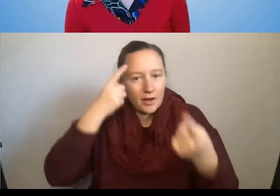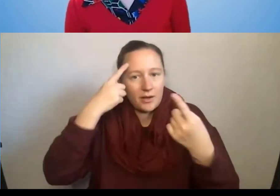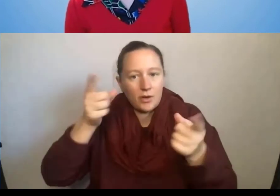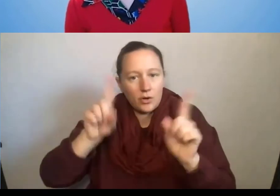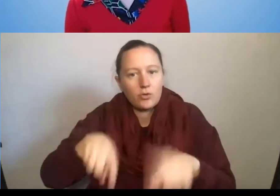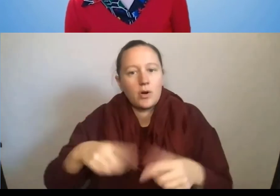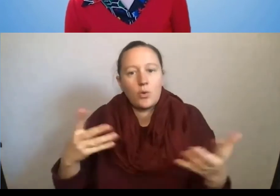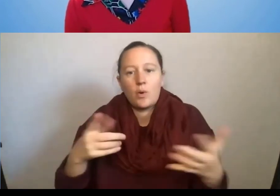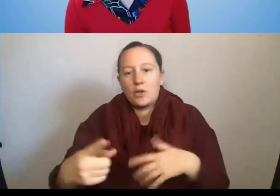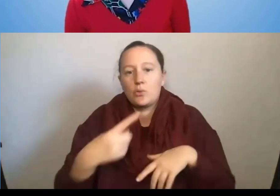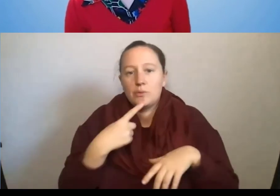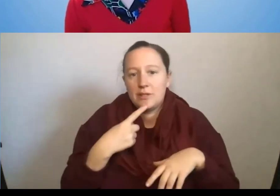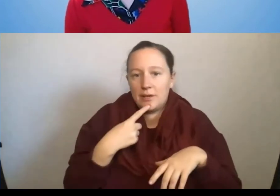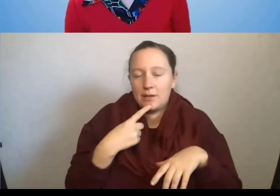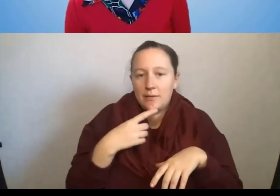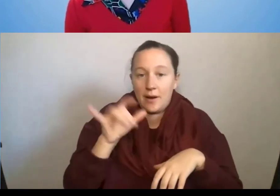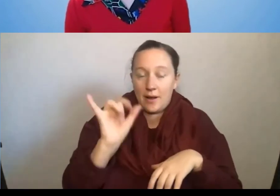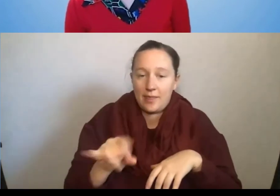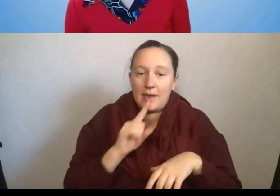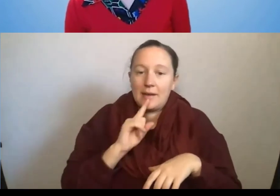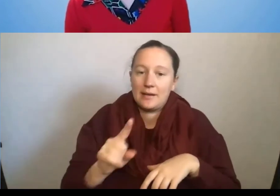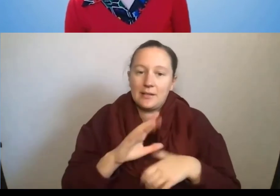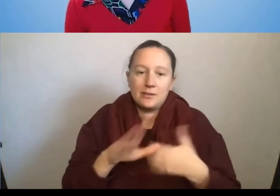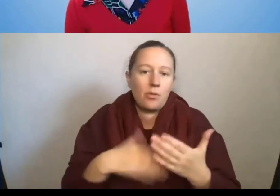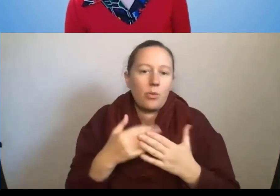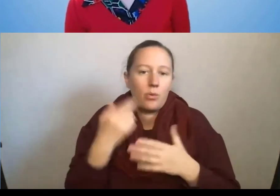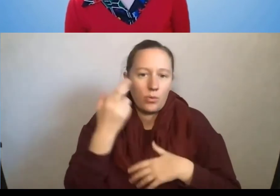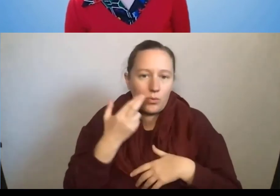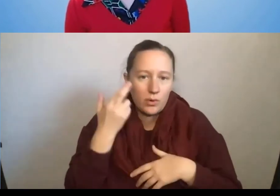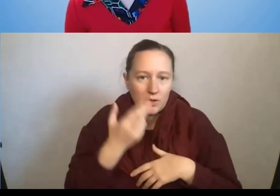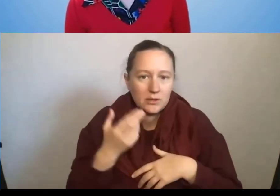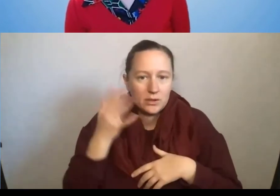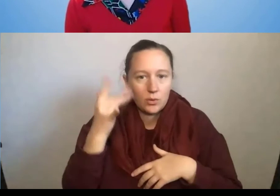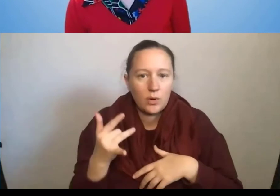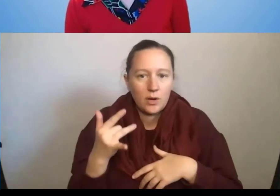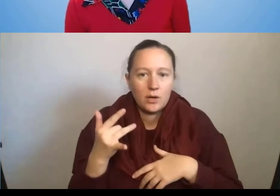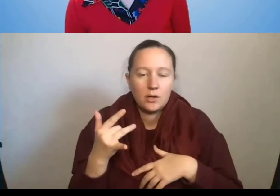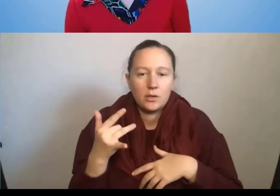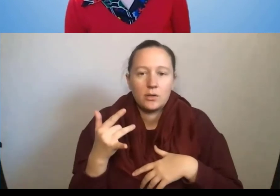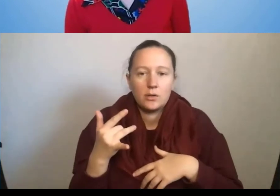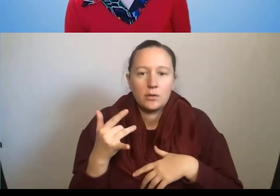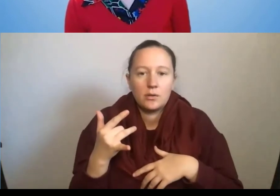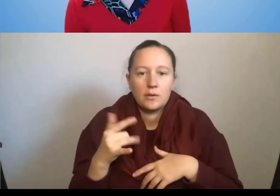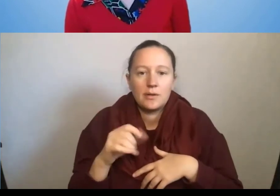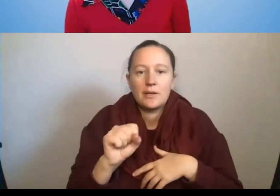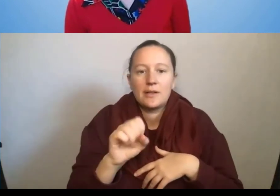In fact, that is the whole reason why the SEED office was formed,